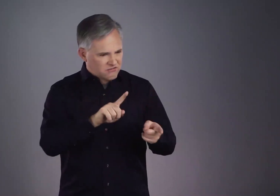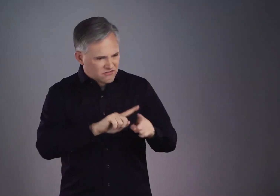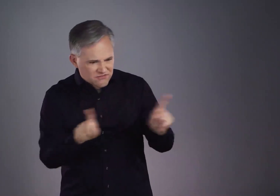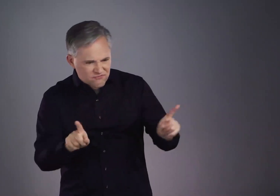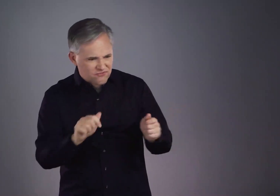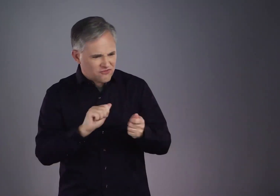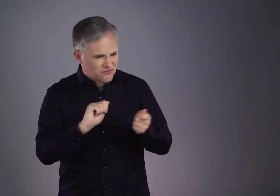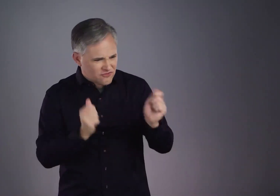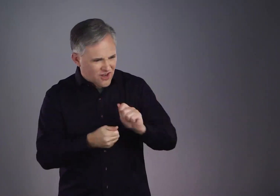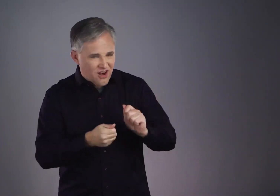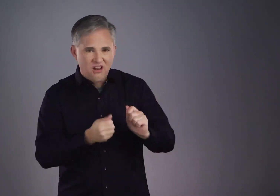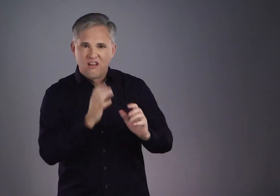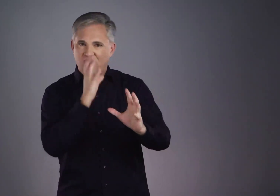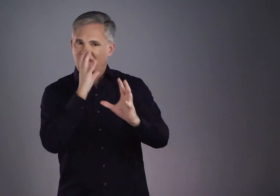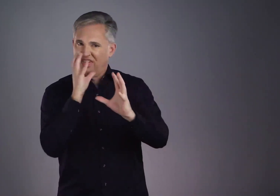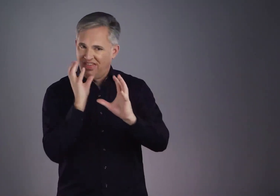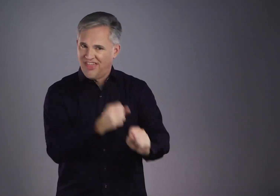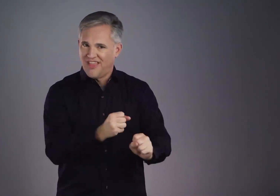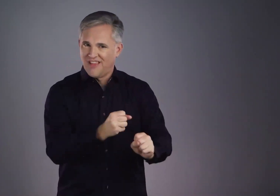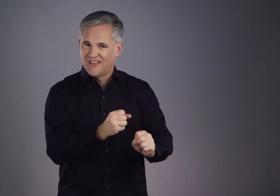There is never need to praise ourselves.